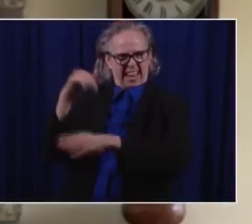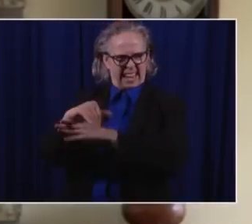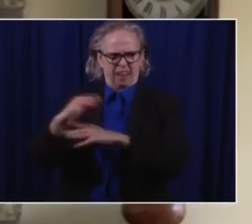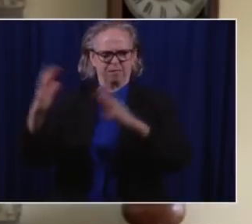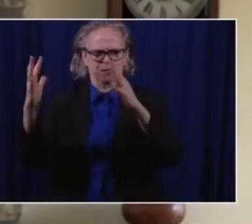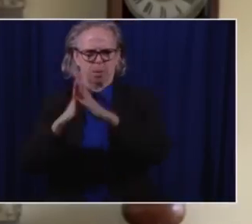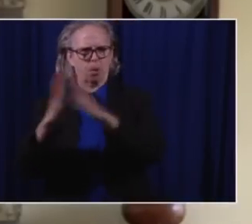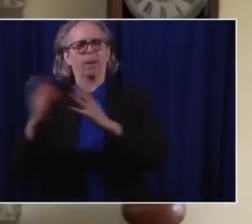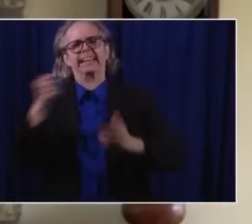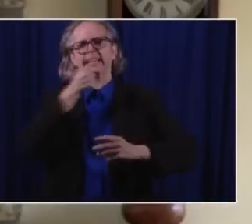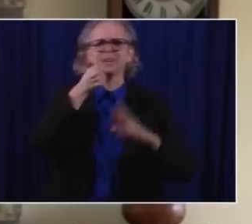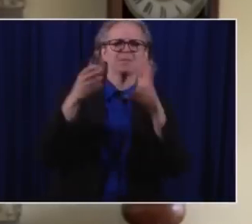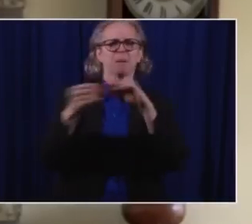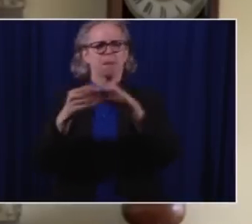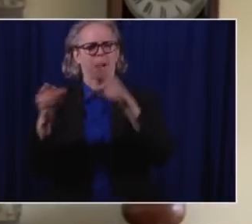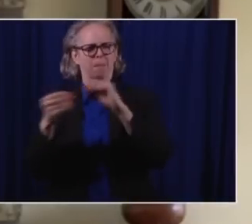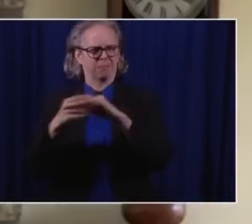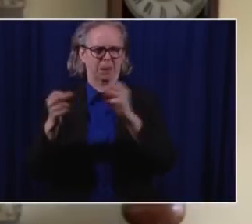Dayton Flyers. Cincinnati Reds, Ohio State. Buckeyes Browns